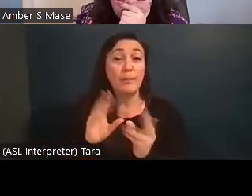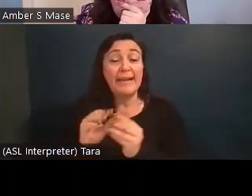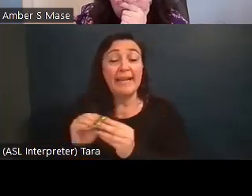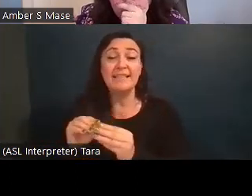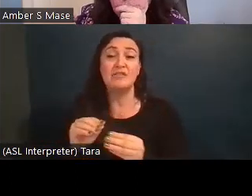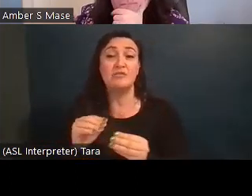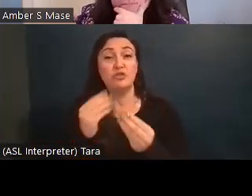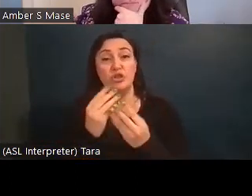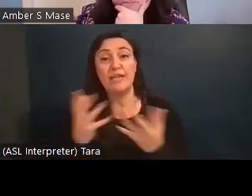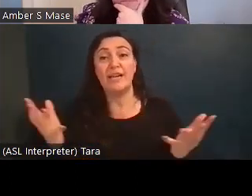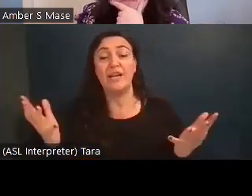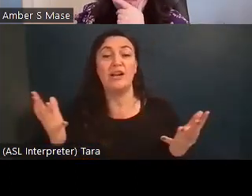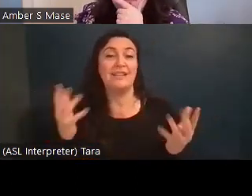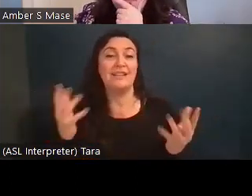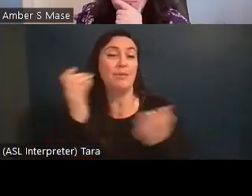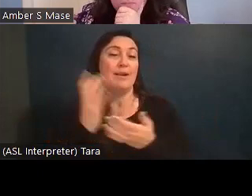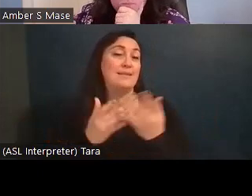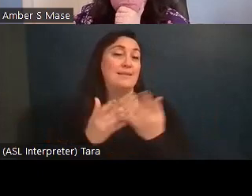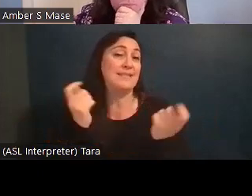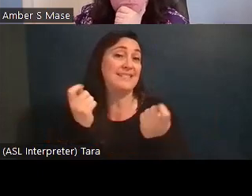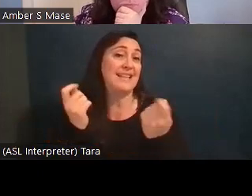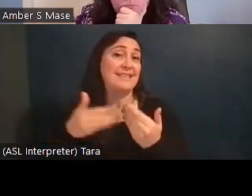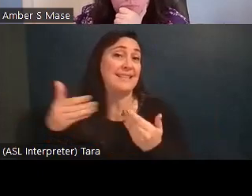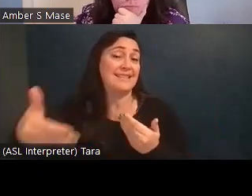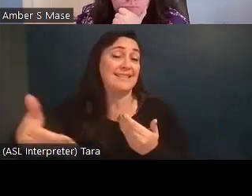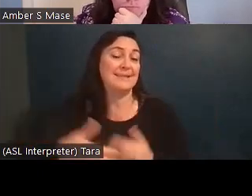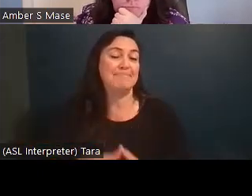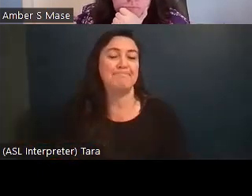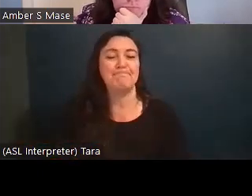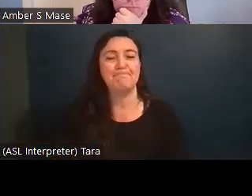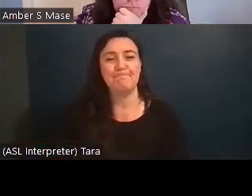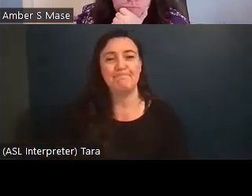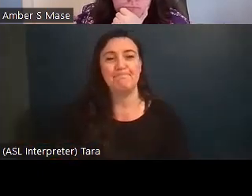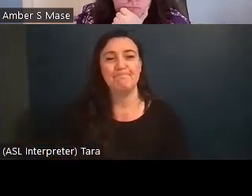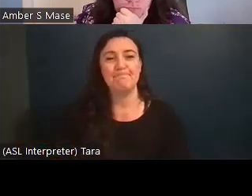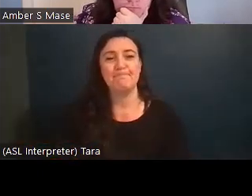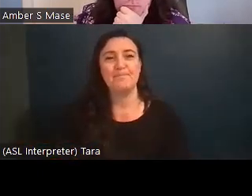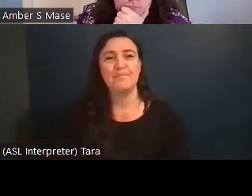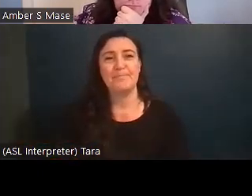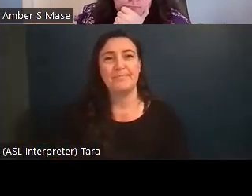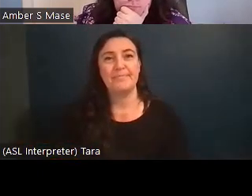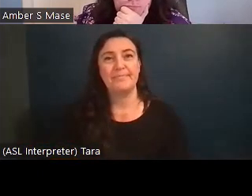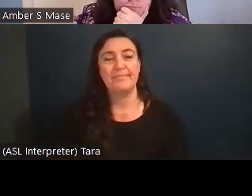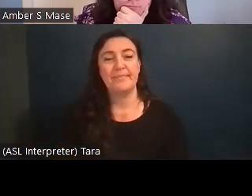the successes that they were having along the way.